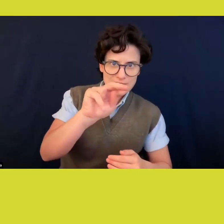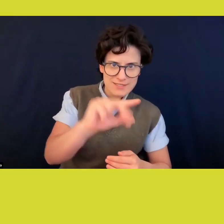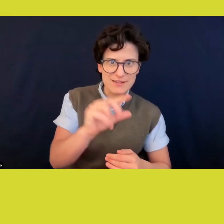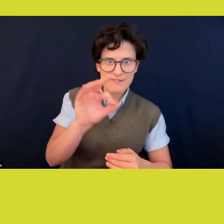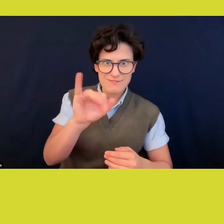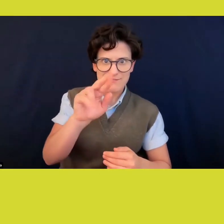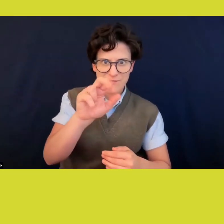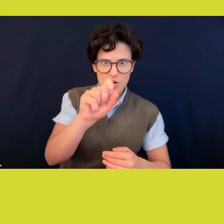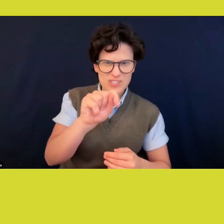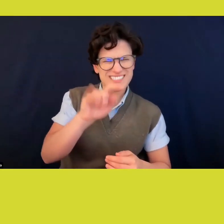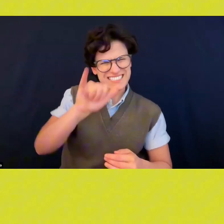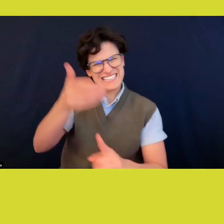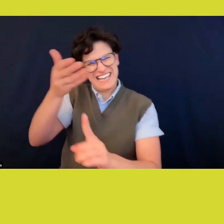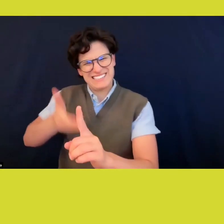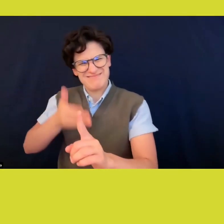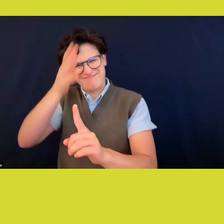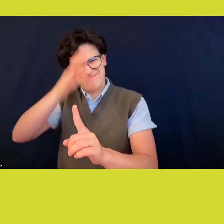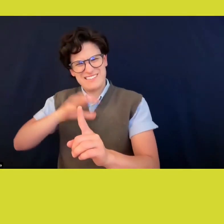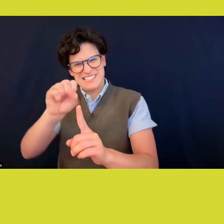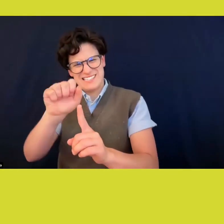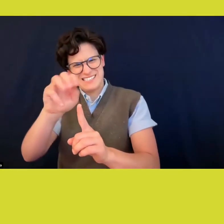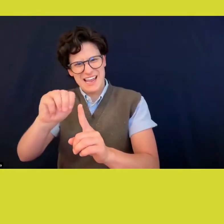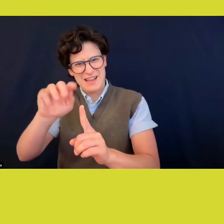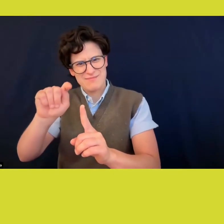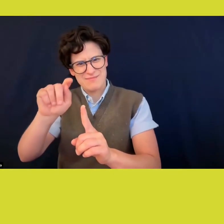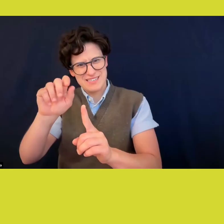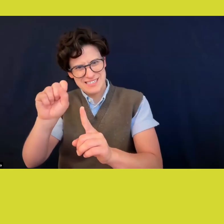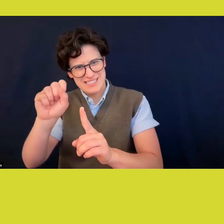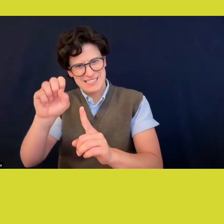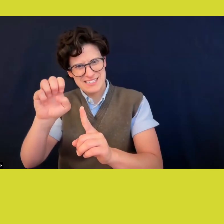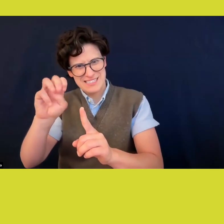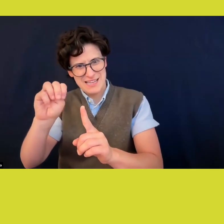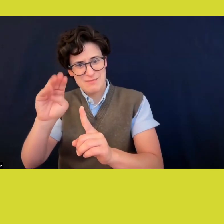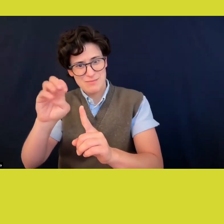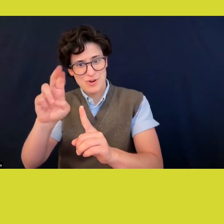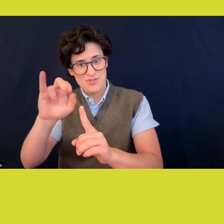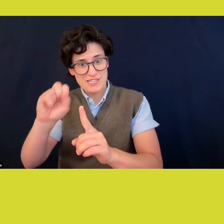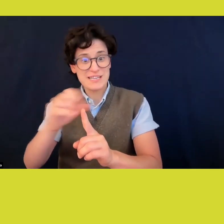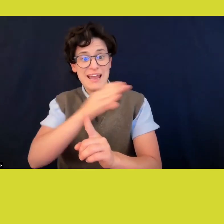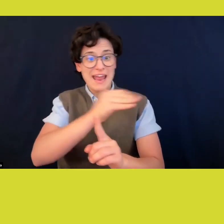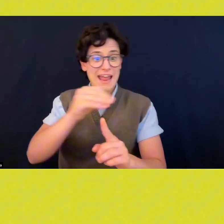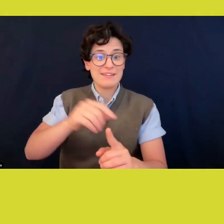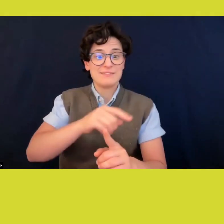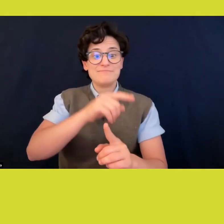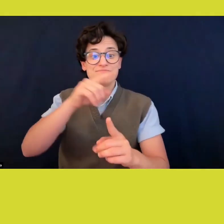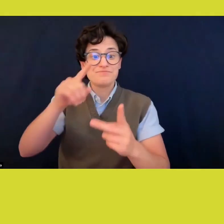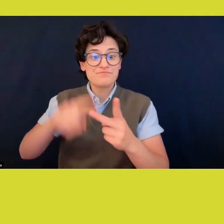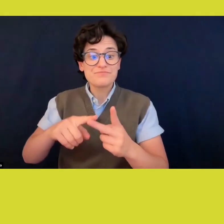First housing and also Housing First that did not follow that approach and has been an advocate for